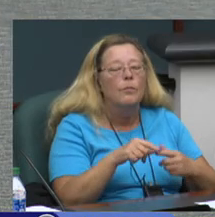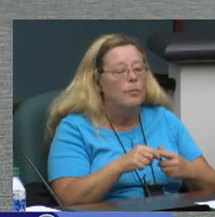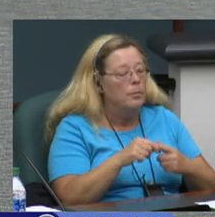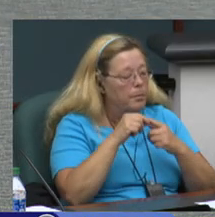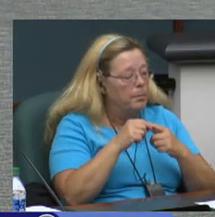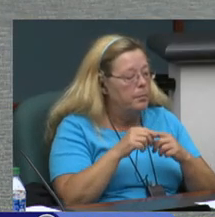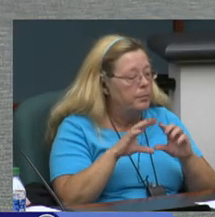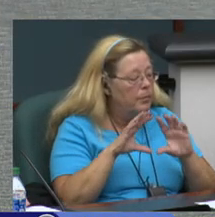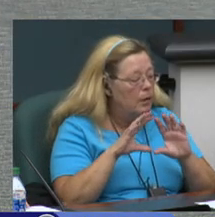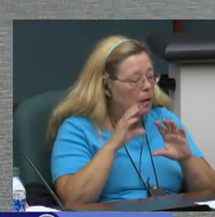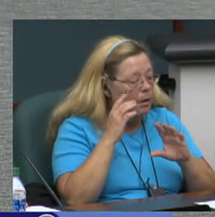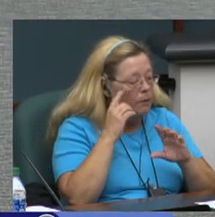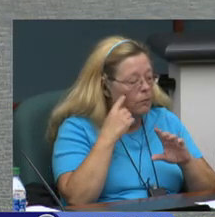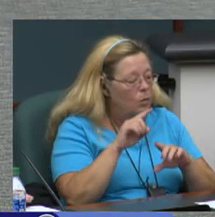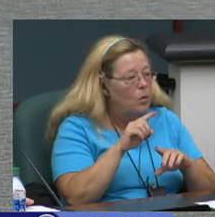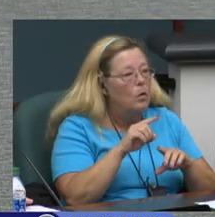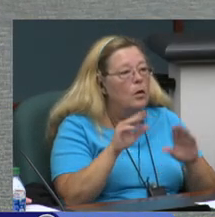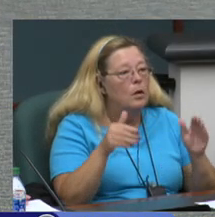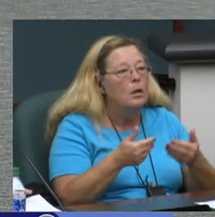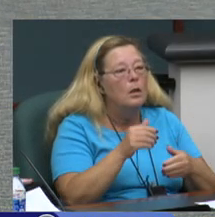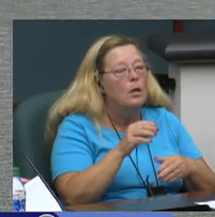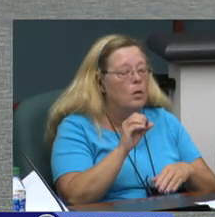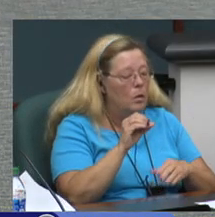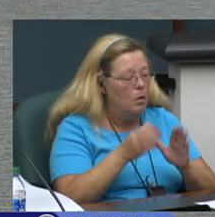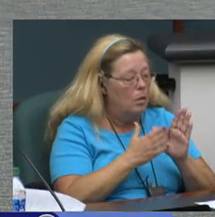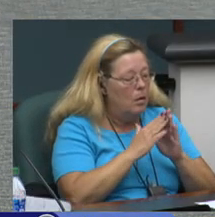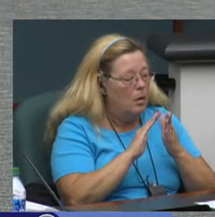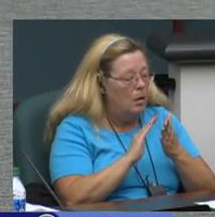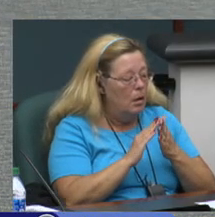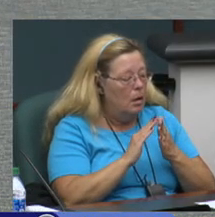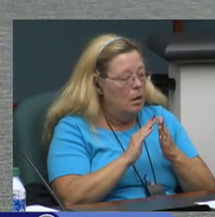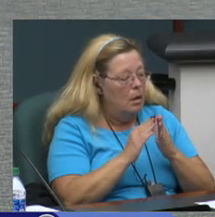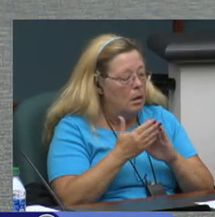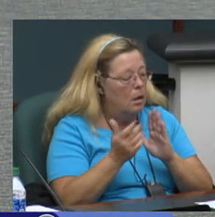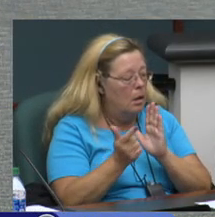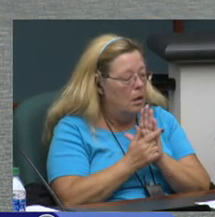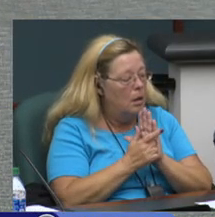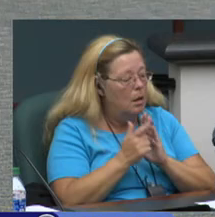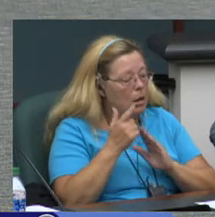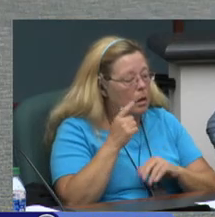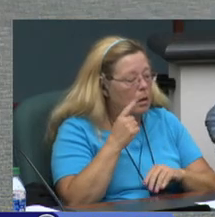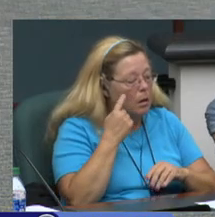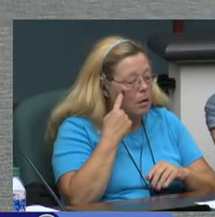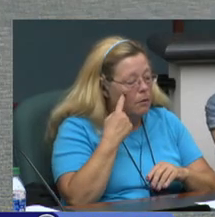the introduction of ordinance 1924 which repeals and reenact the text of title 20